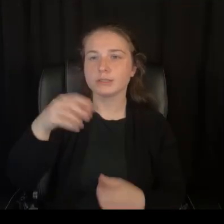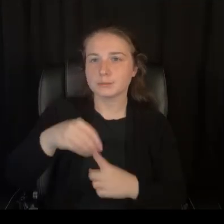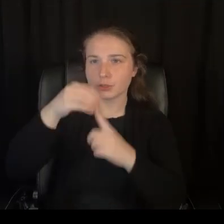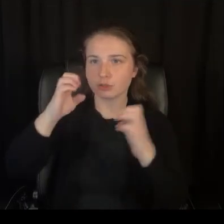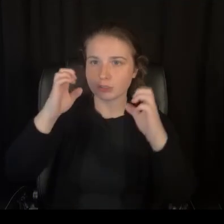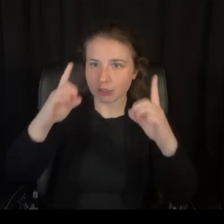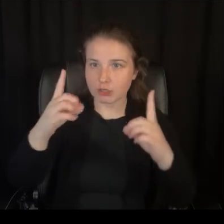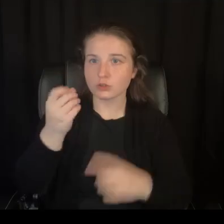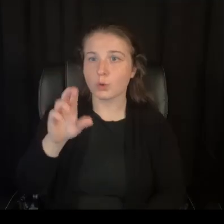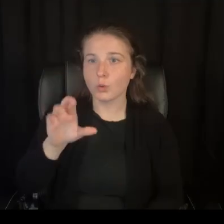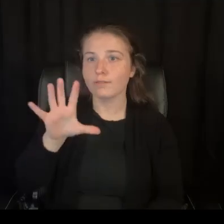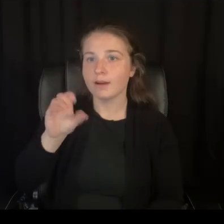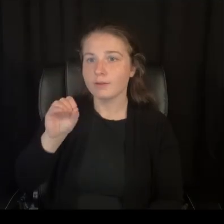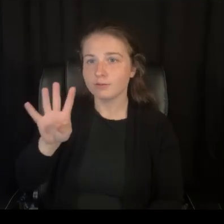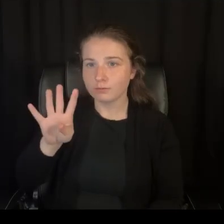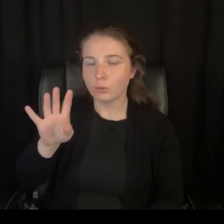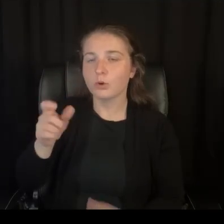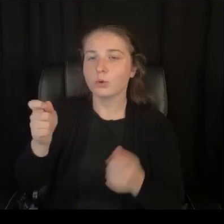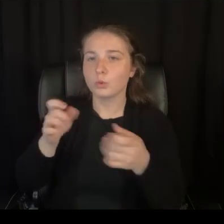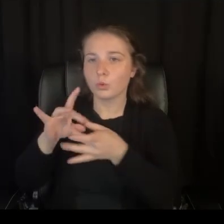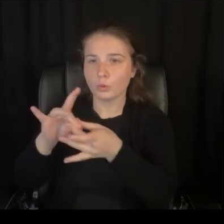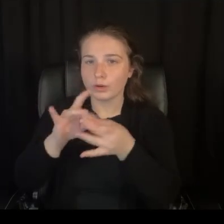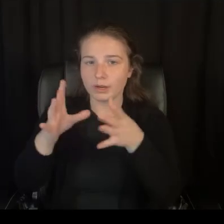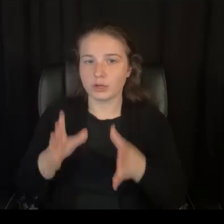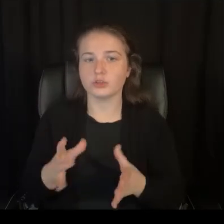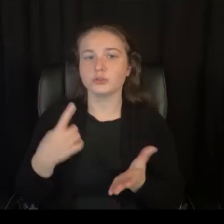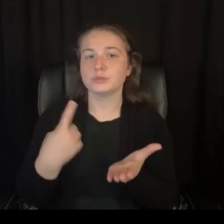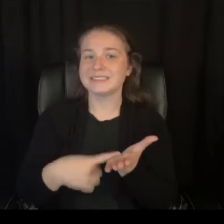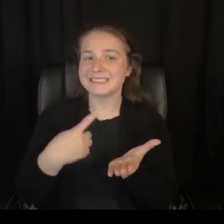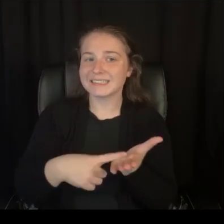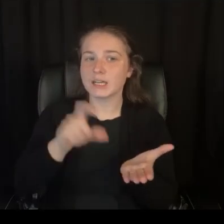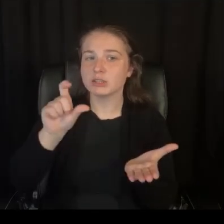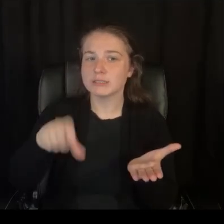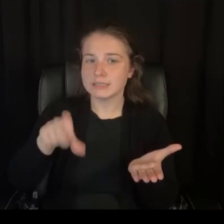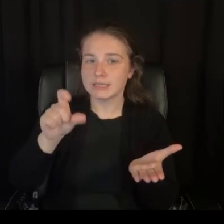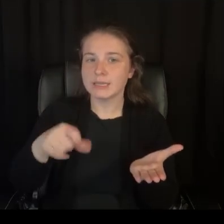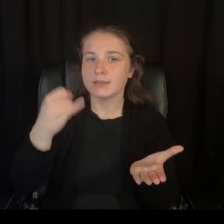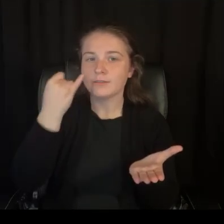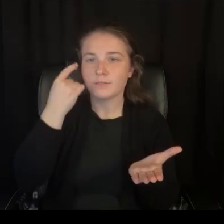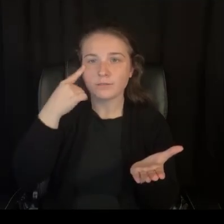also known as the DOSE or 504 coordinator, to discuss the need for an ARC or 504